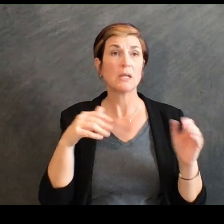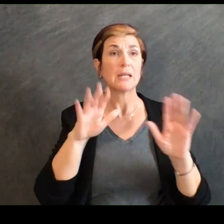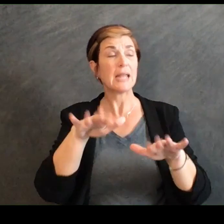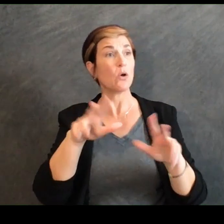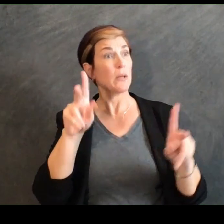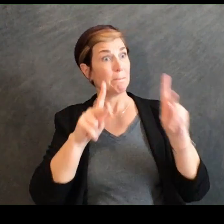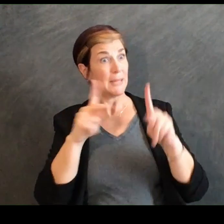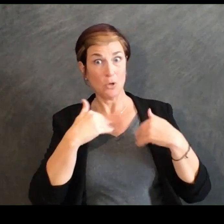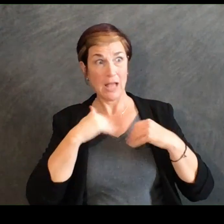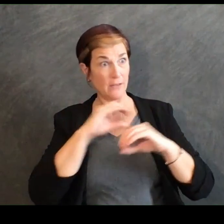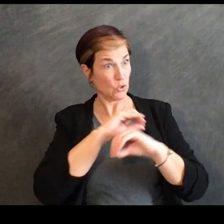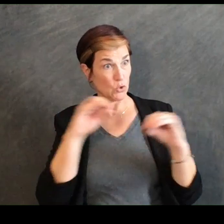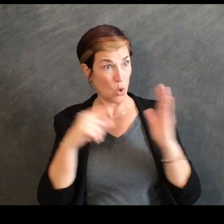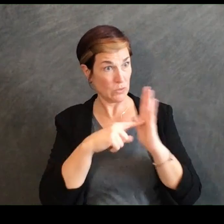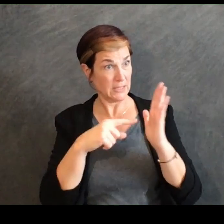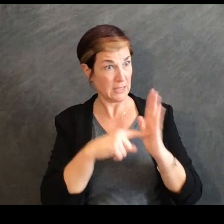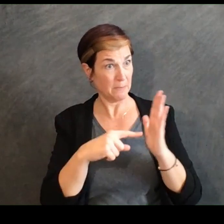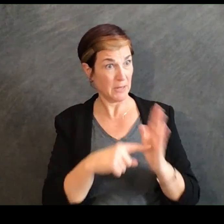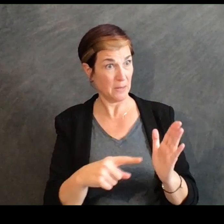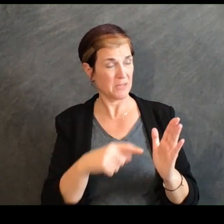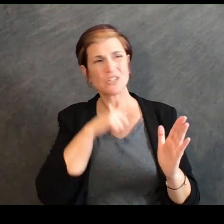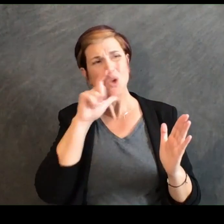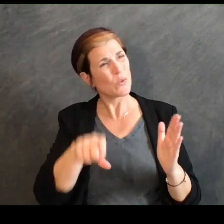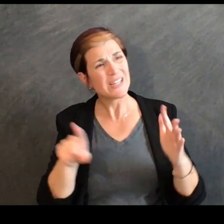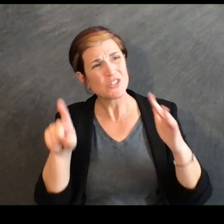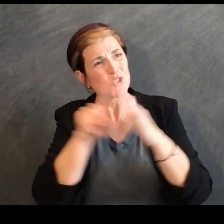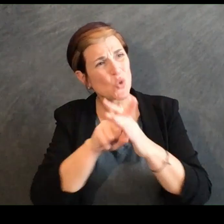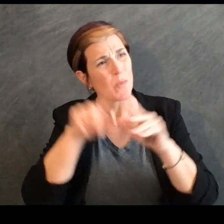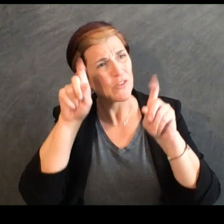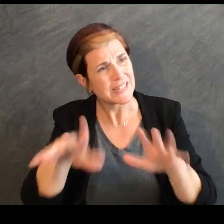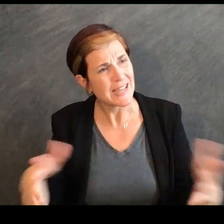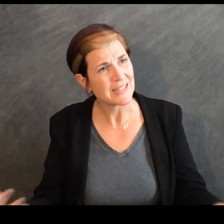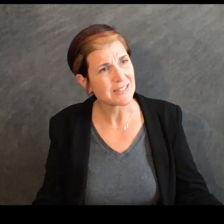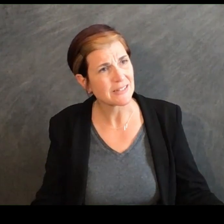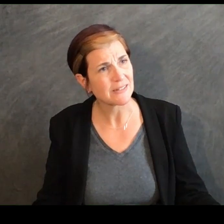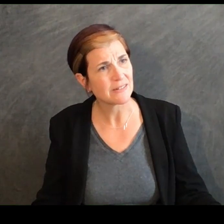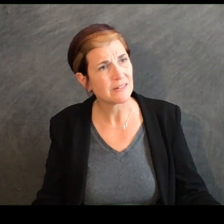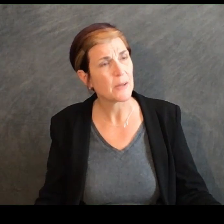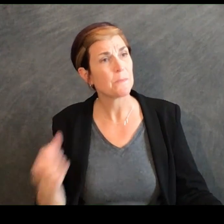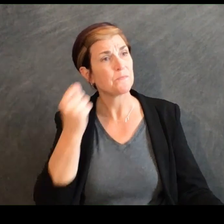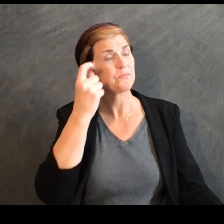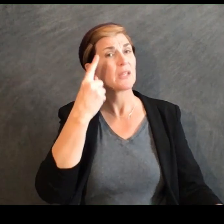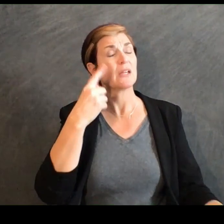do the tests the test isn't that insignificant as far as the cruise line